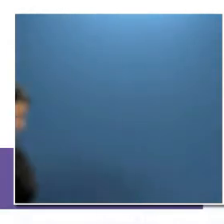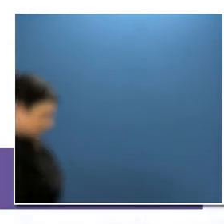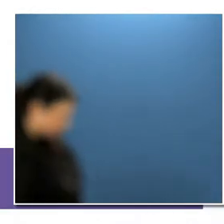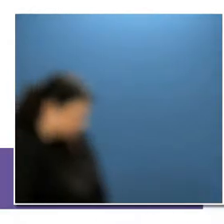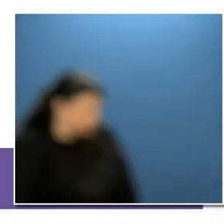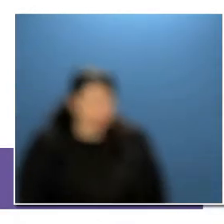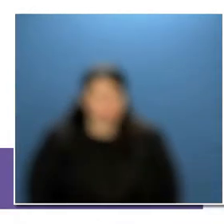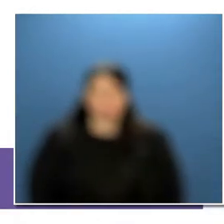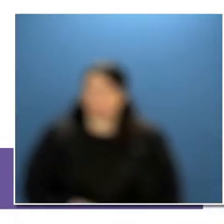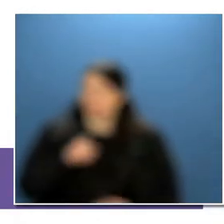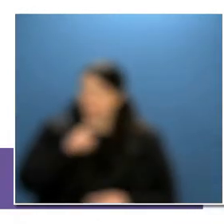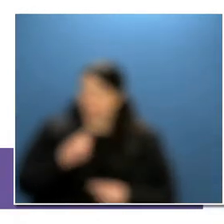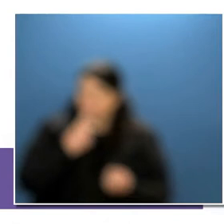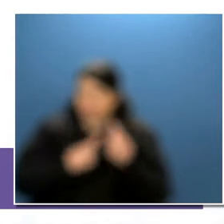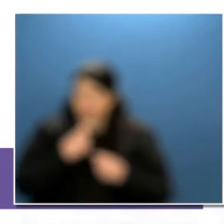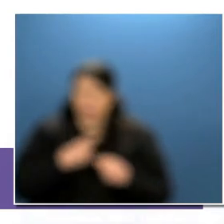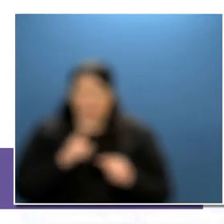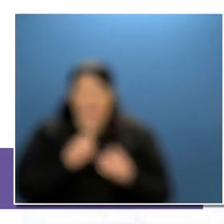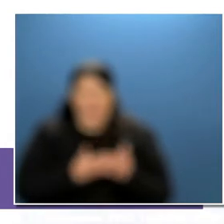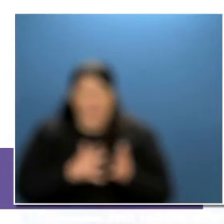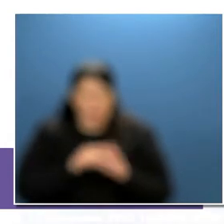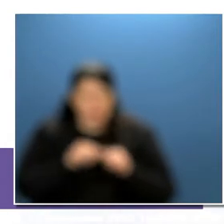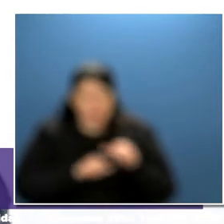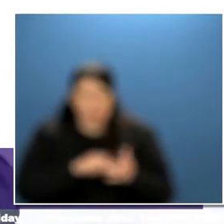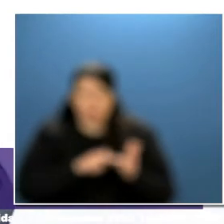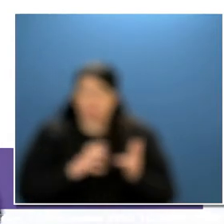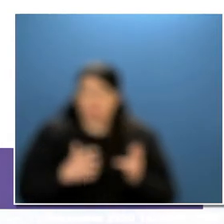a complaint to the ADB under the DDA.